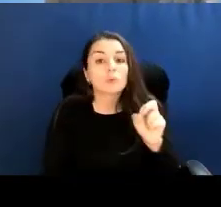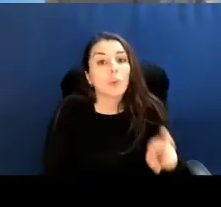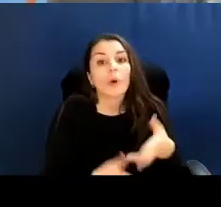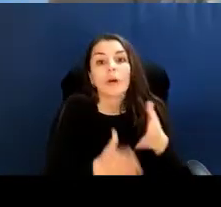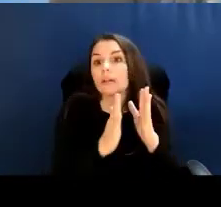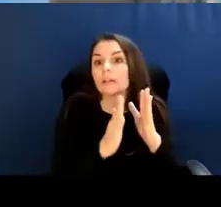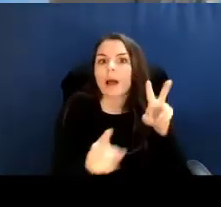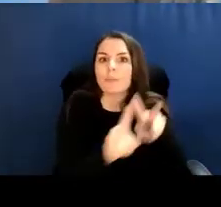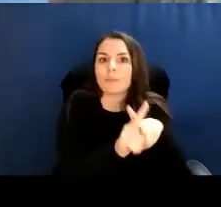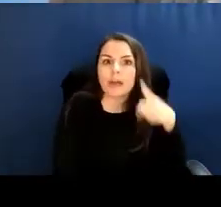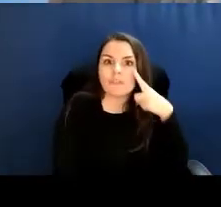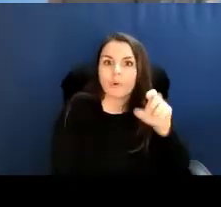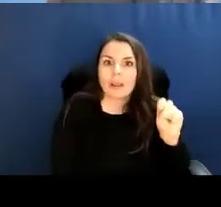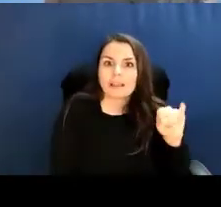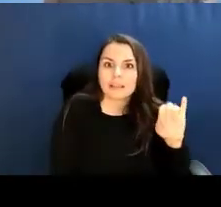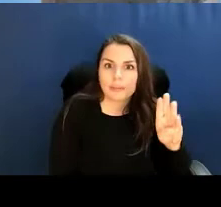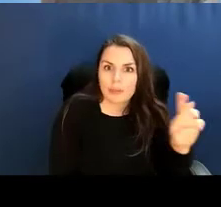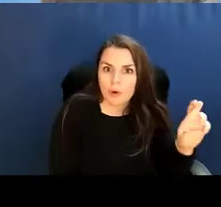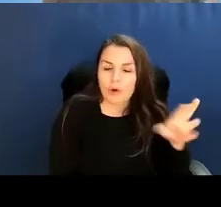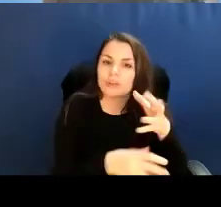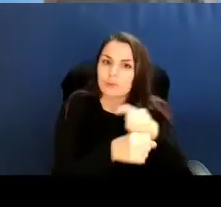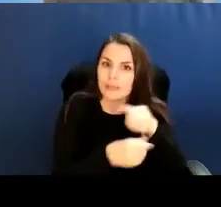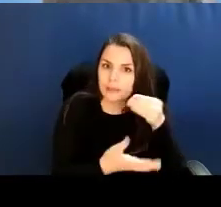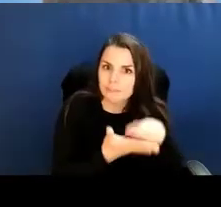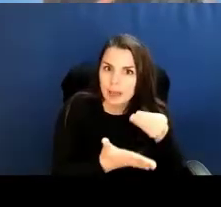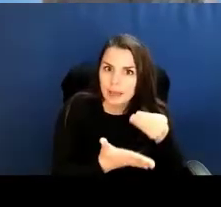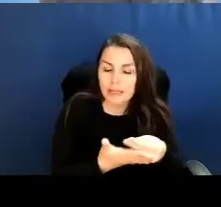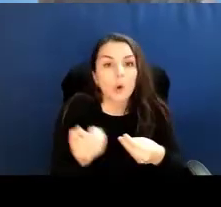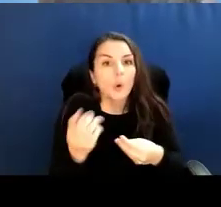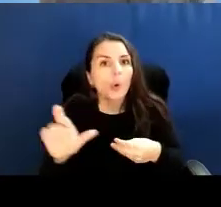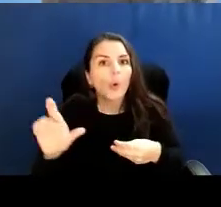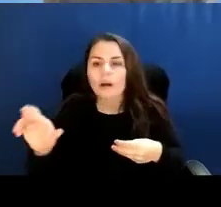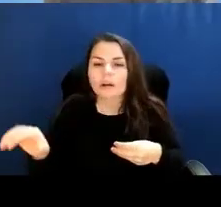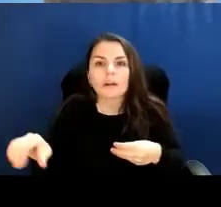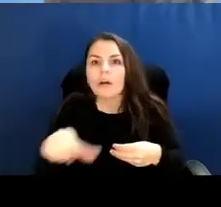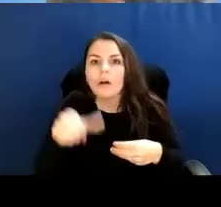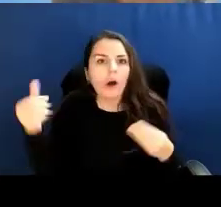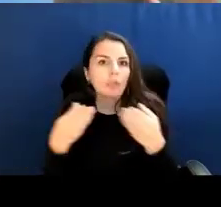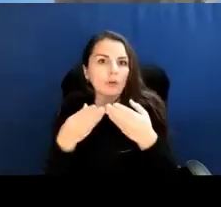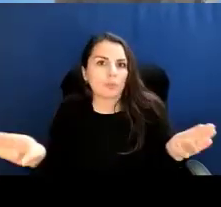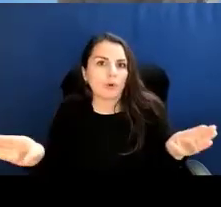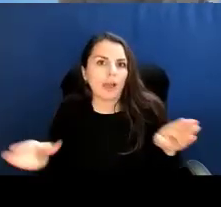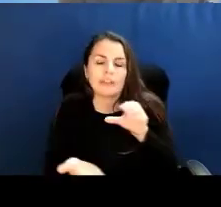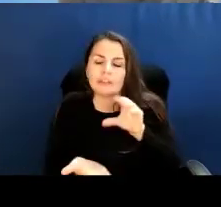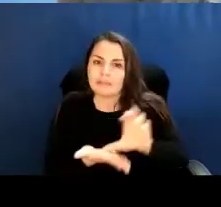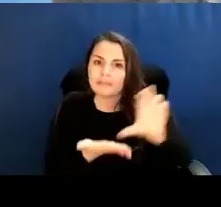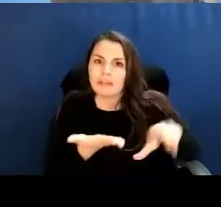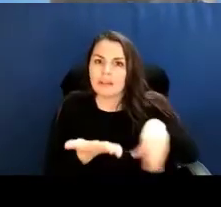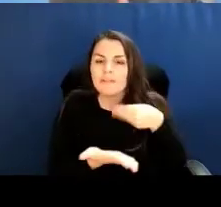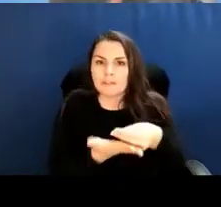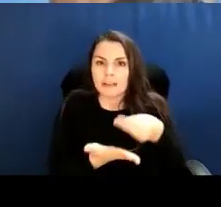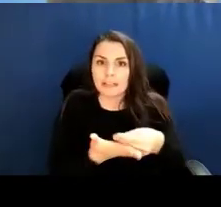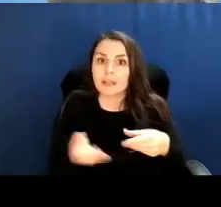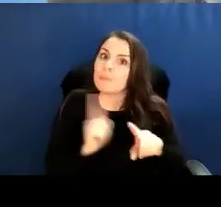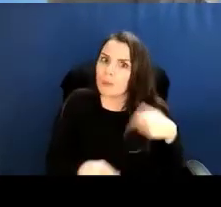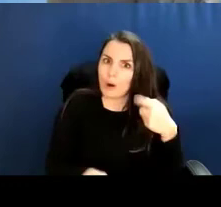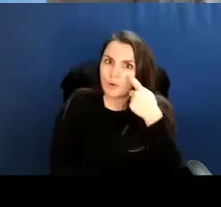how many of them go on to receive private-sector funding. And we are getting to a point now where the projects we funded early on are getting to the patients,